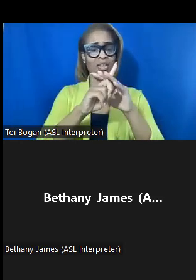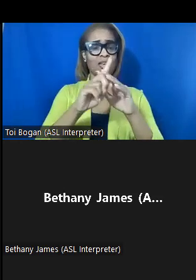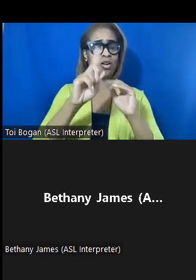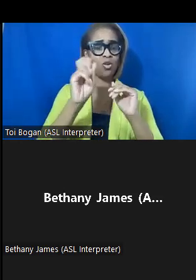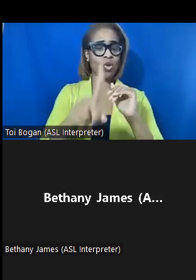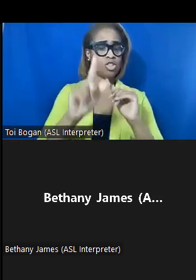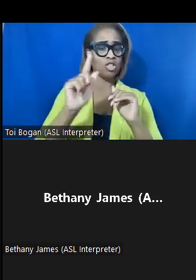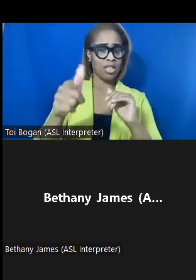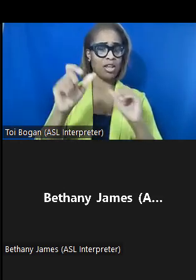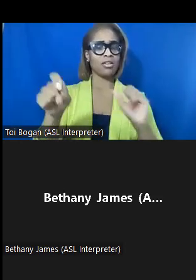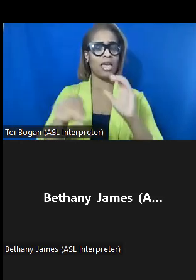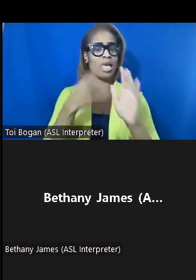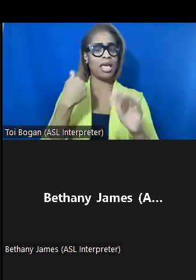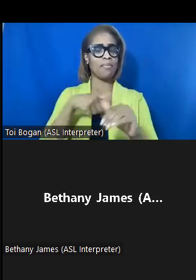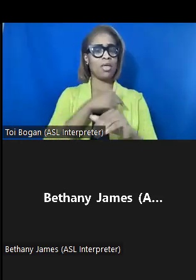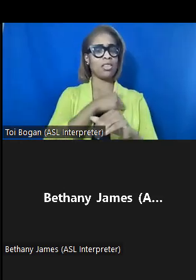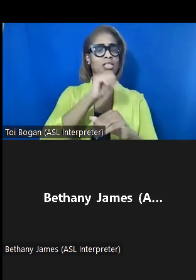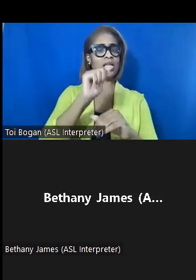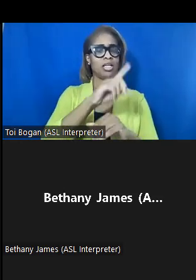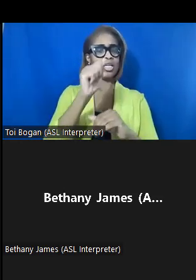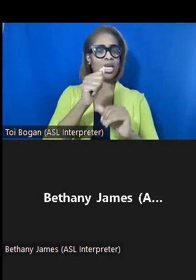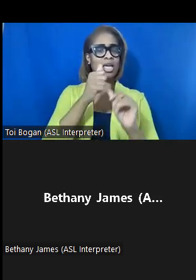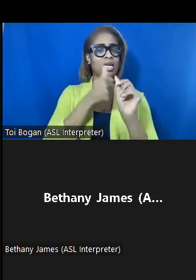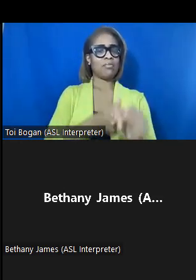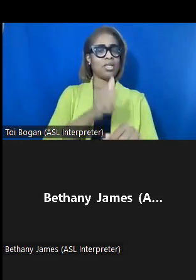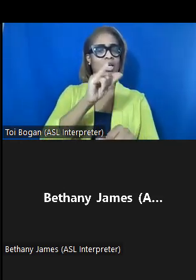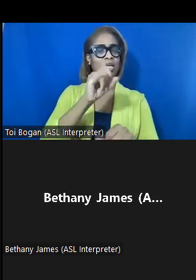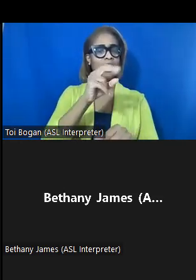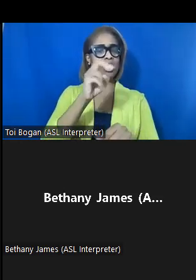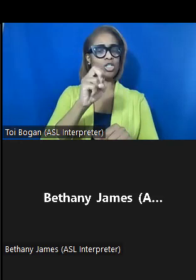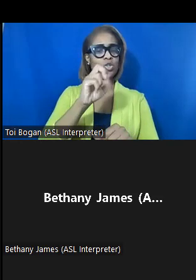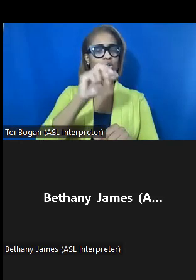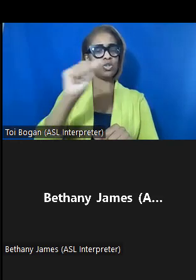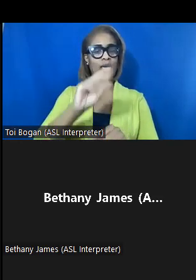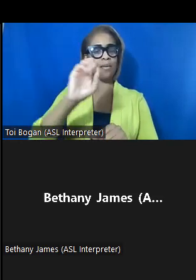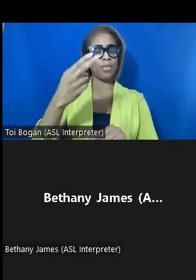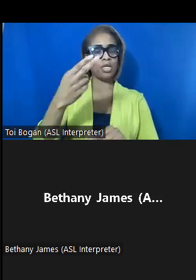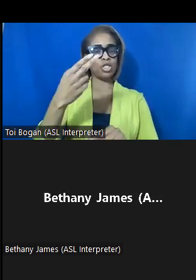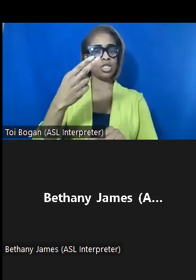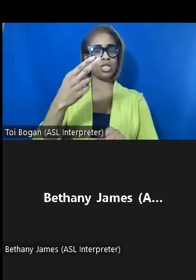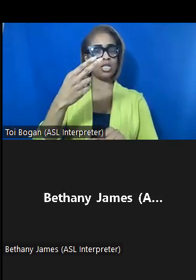email us at the ADAcomplianceissues@Michigan.gov website, and we'd be happy to try to answer it for you.